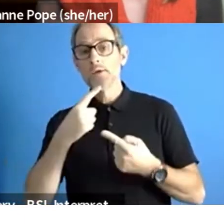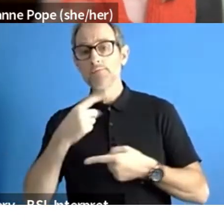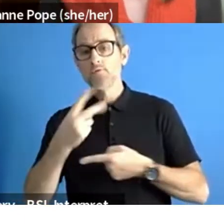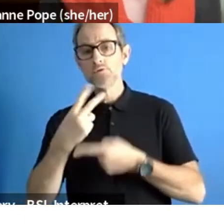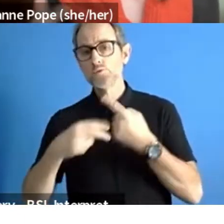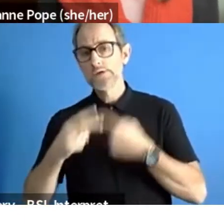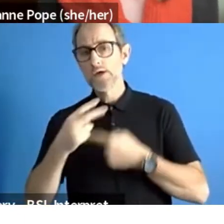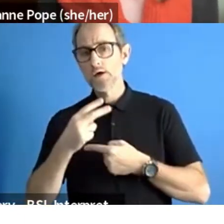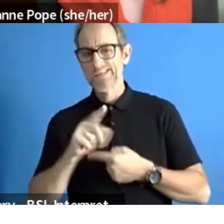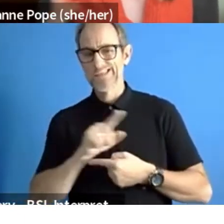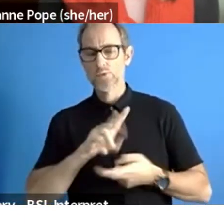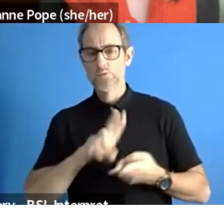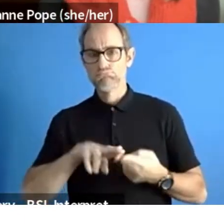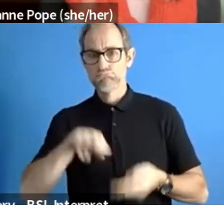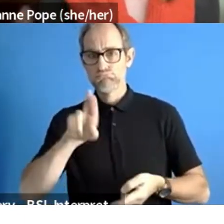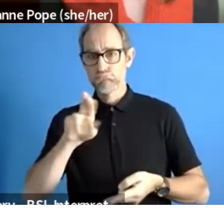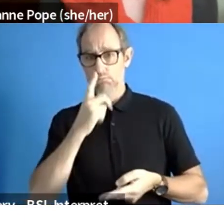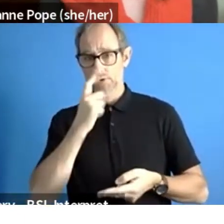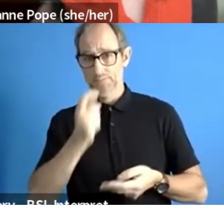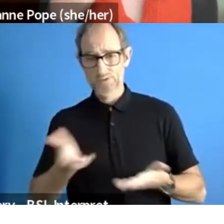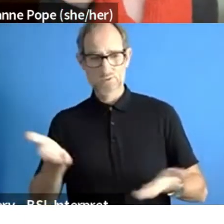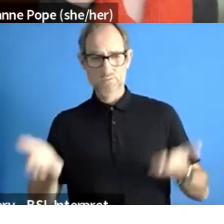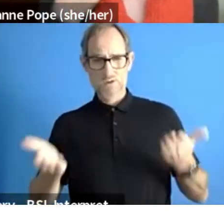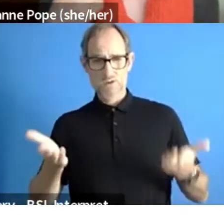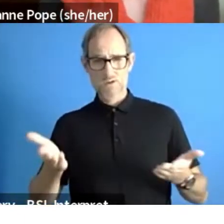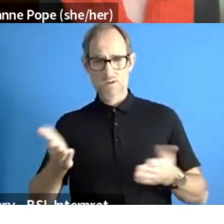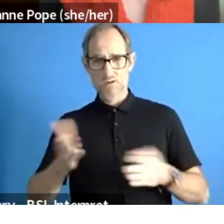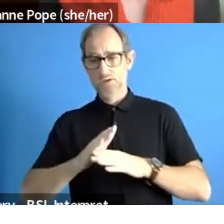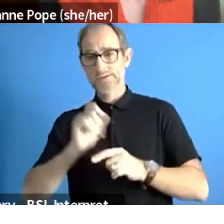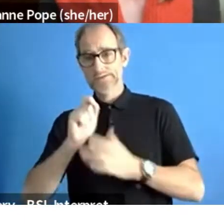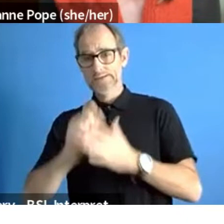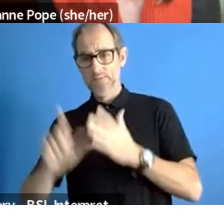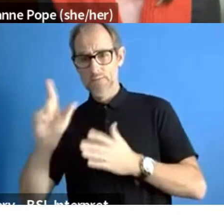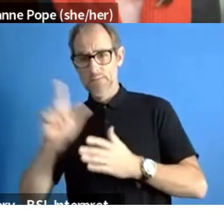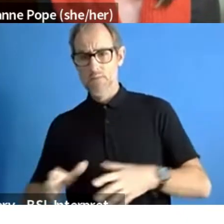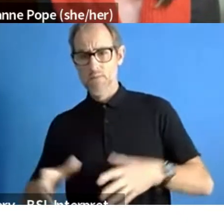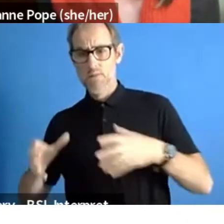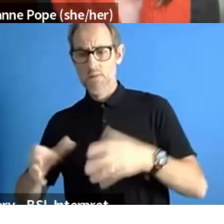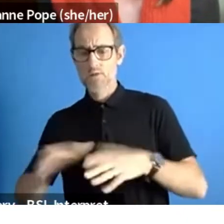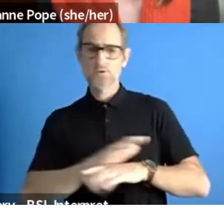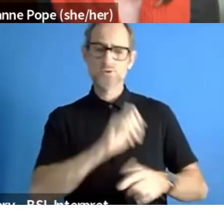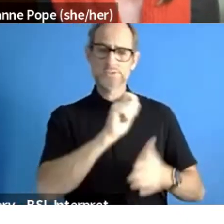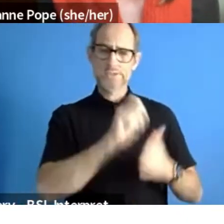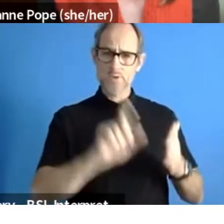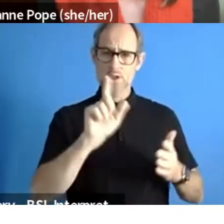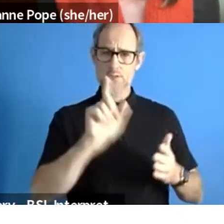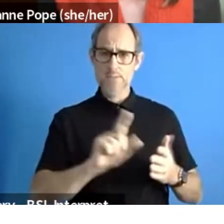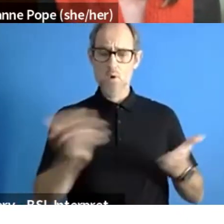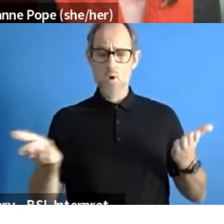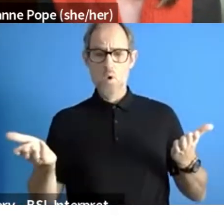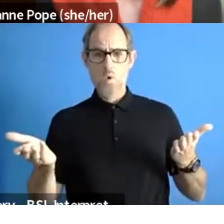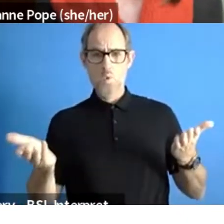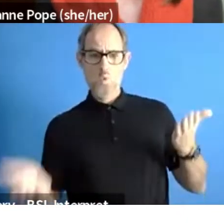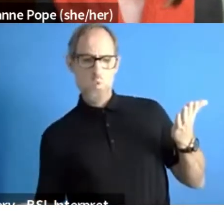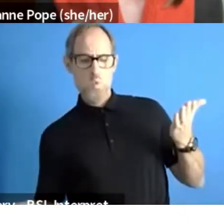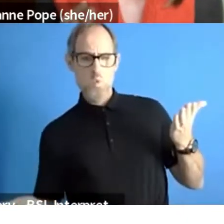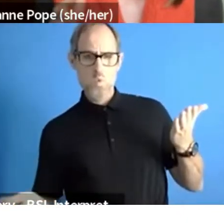really the disparity there between disabled people and non-disabled people in terms of access to work is really significant and has a big